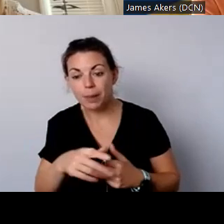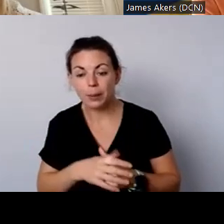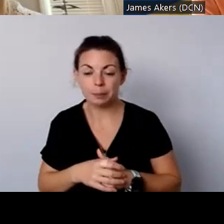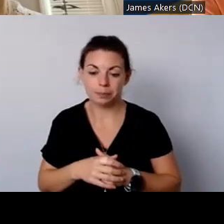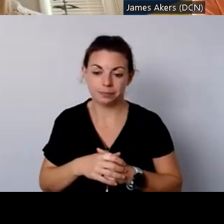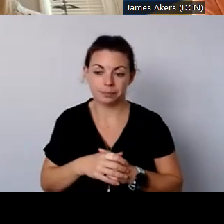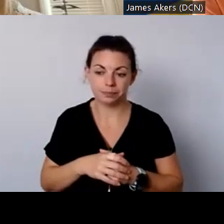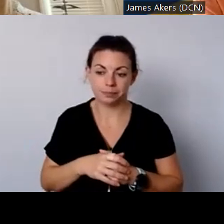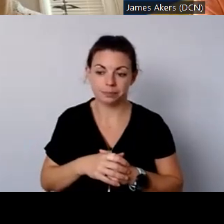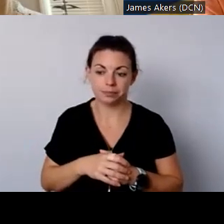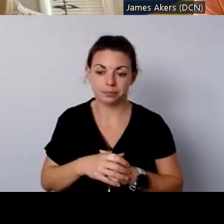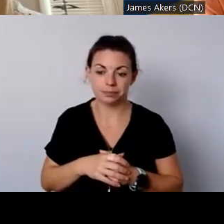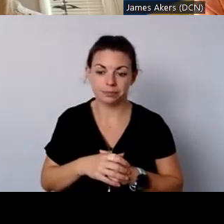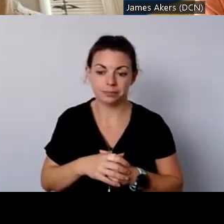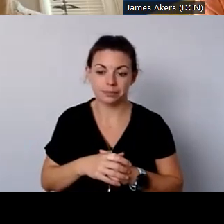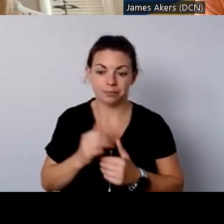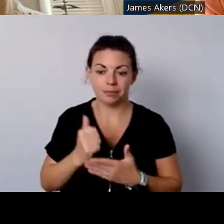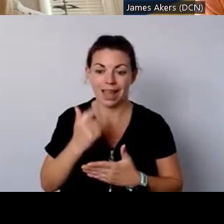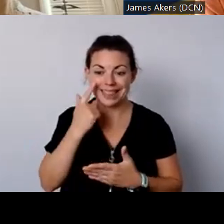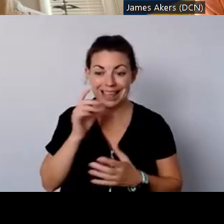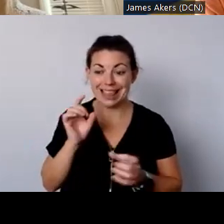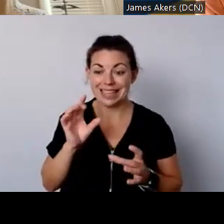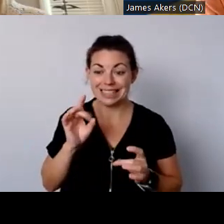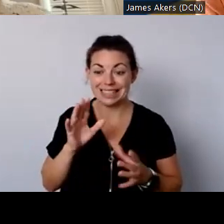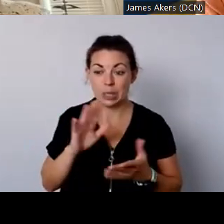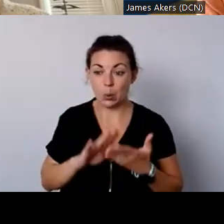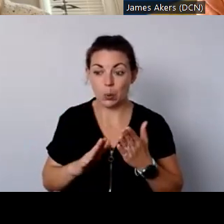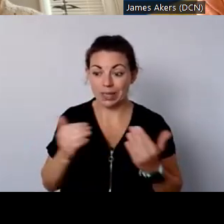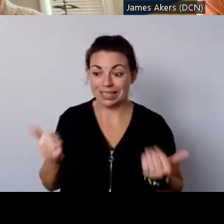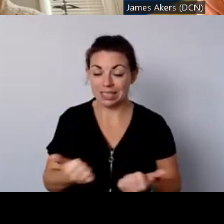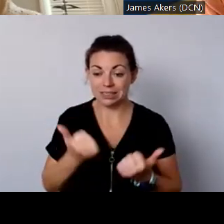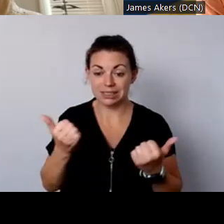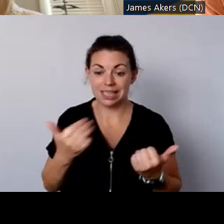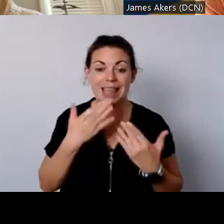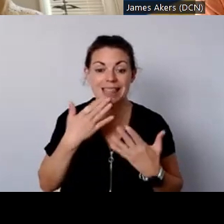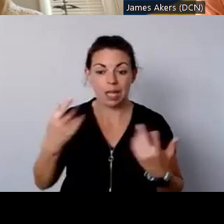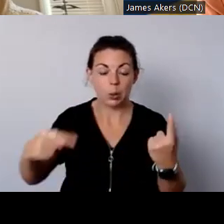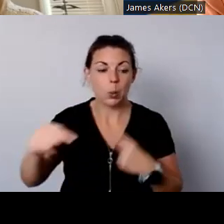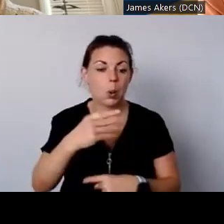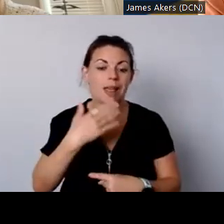Brilliant. I think that's it. Are we done? -Yes Thank you, everybody. Thanks for joining us today.